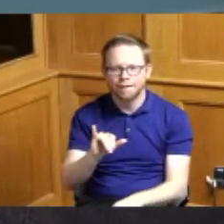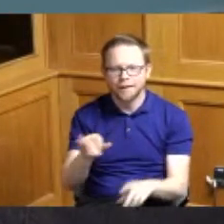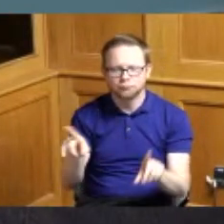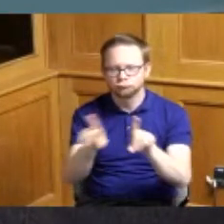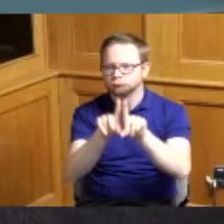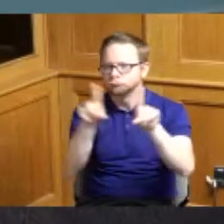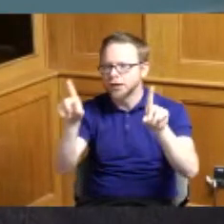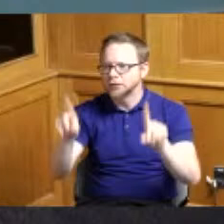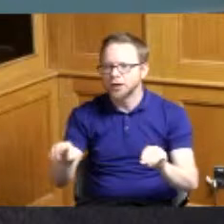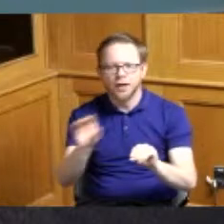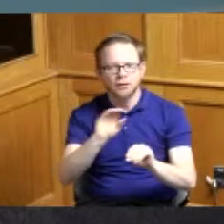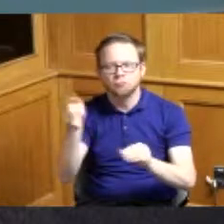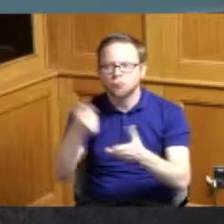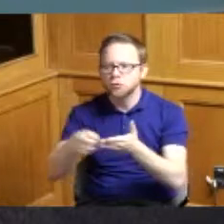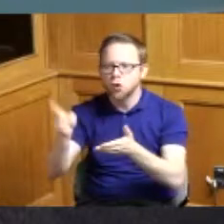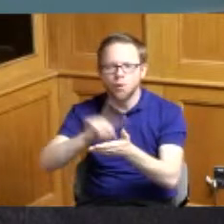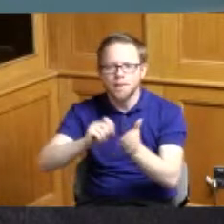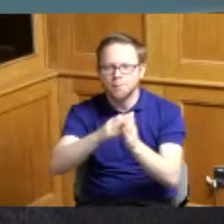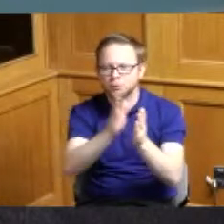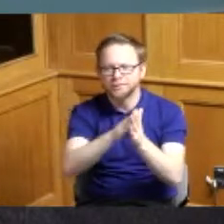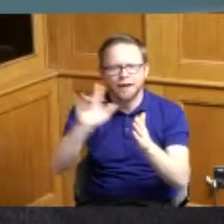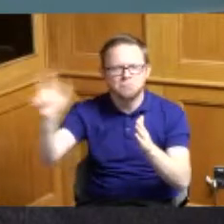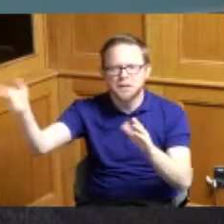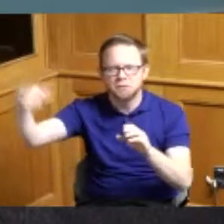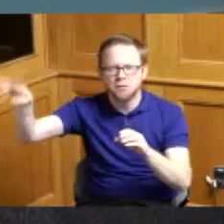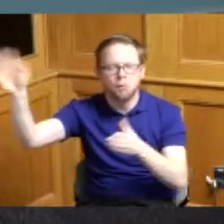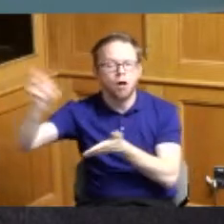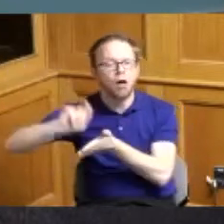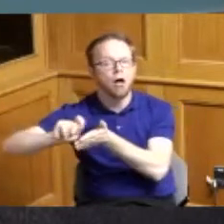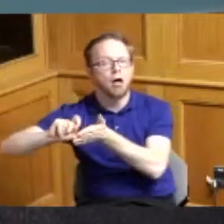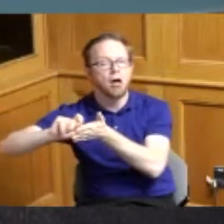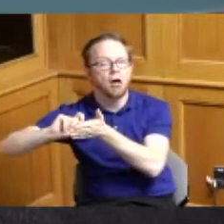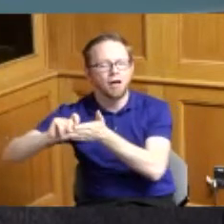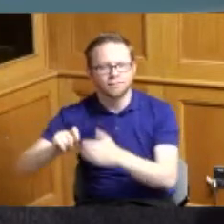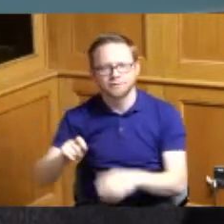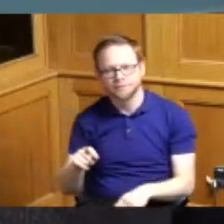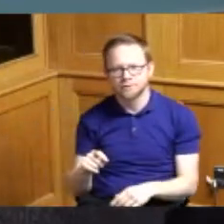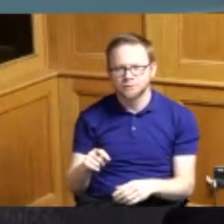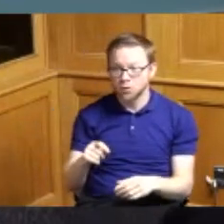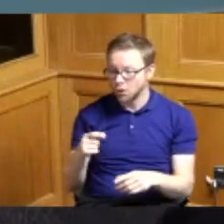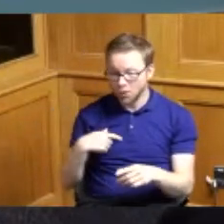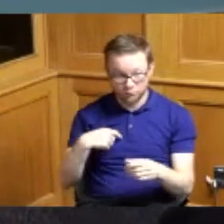you know we don't have I care if you wrote give me a check today I can't write it out because I don't